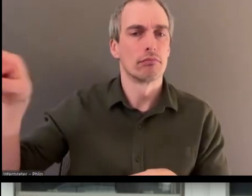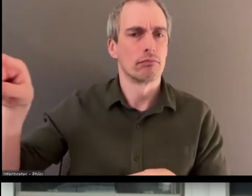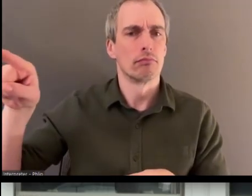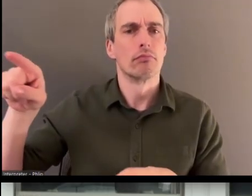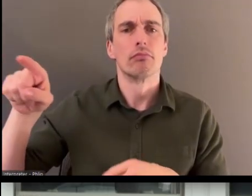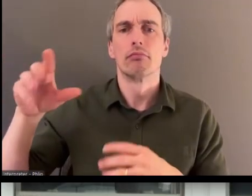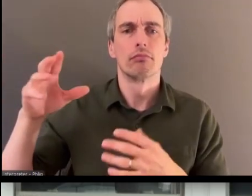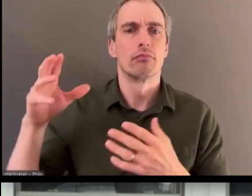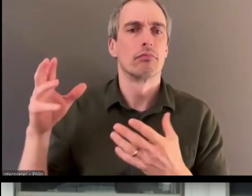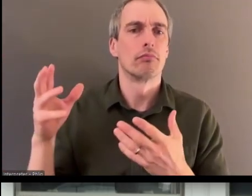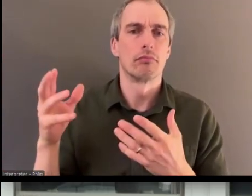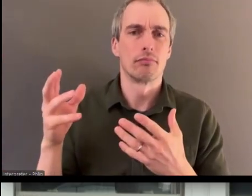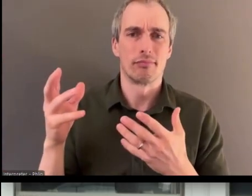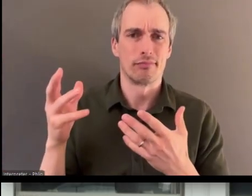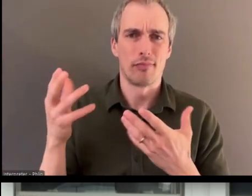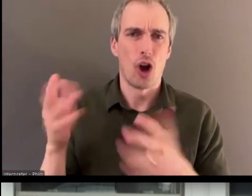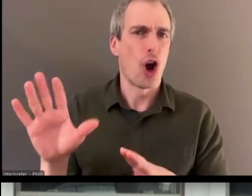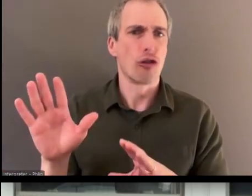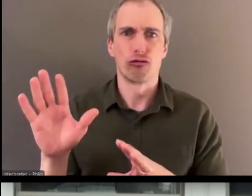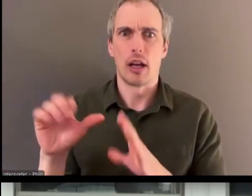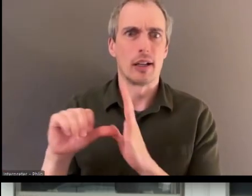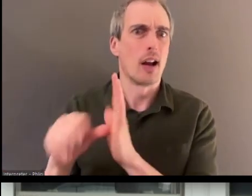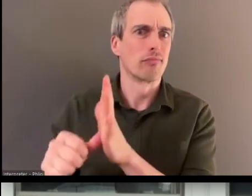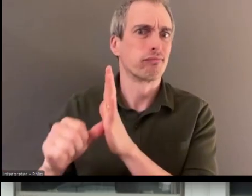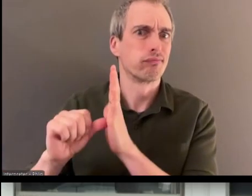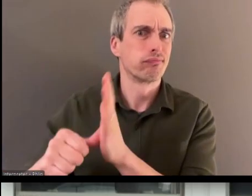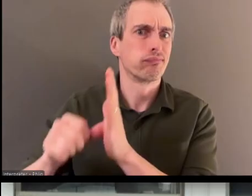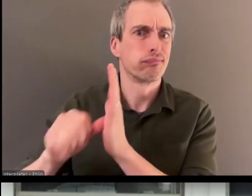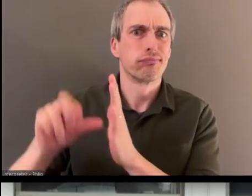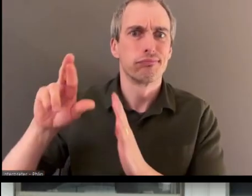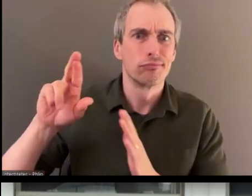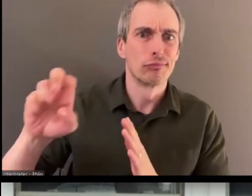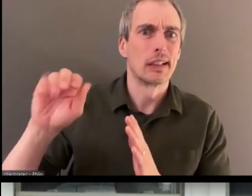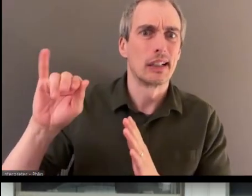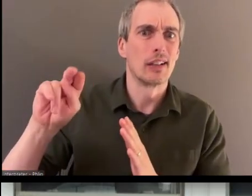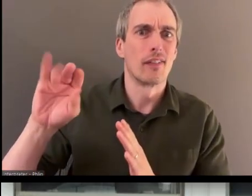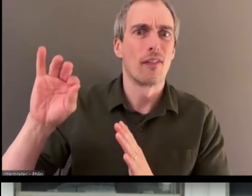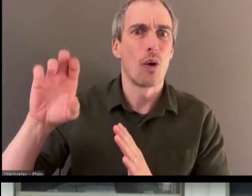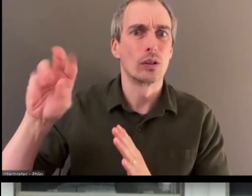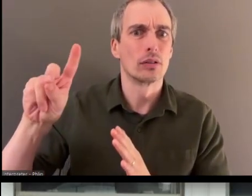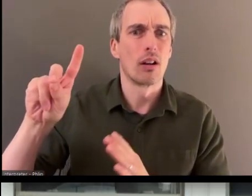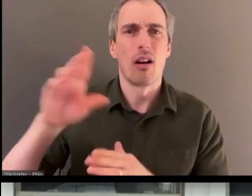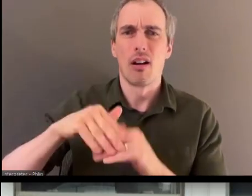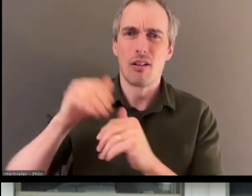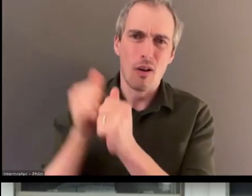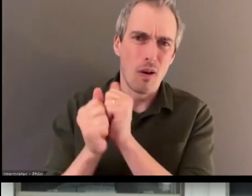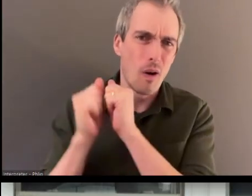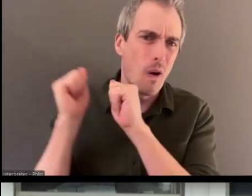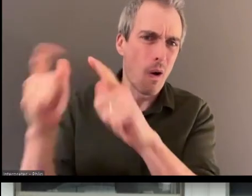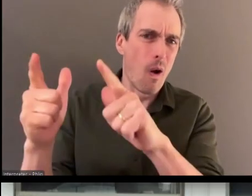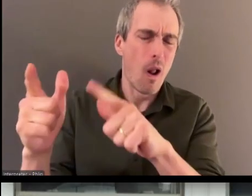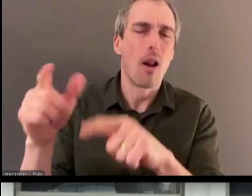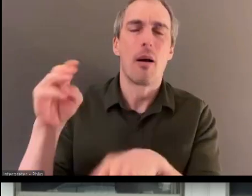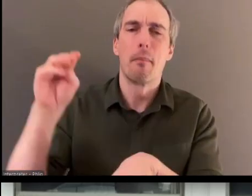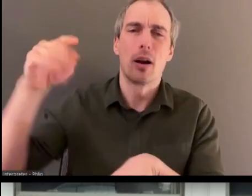every single Markdown example. Everything that you see rendered from an AI chatbot is Markdown by default.